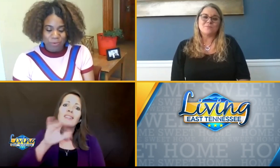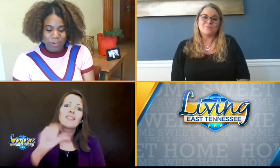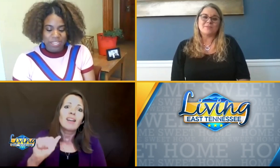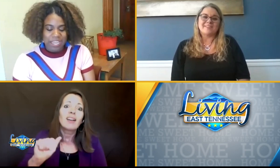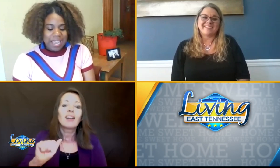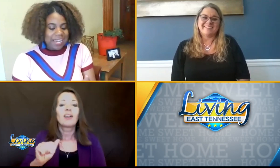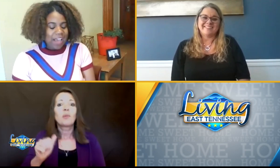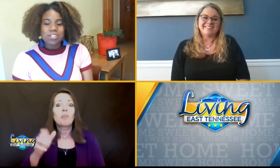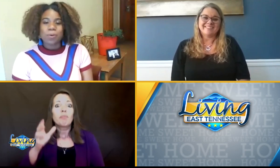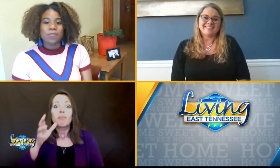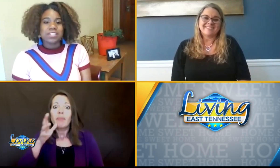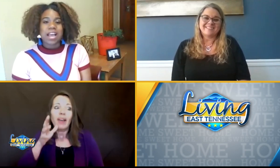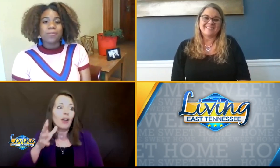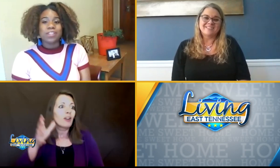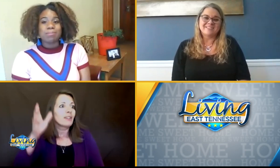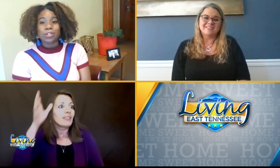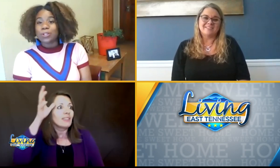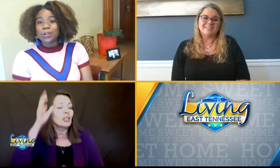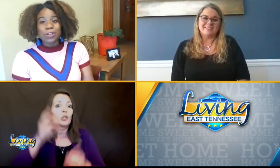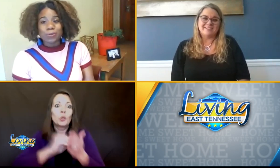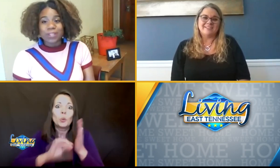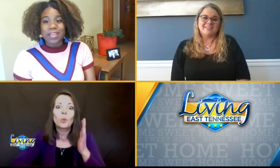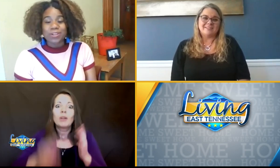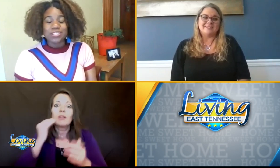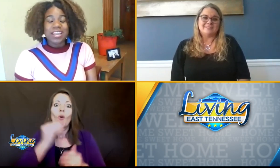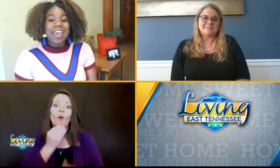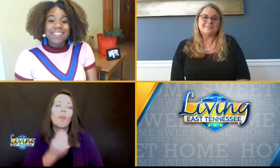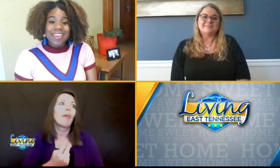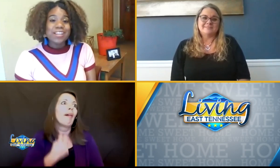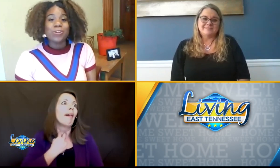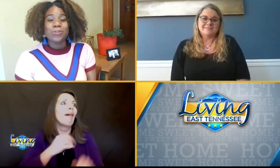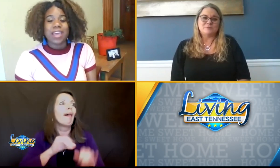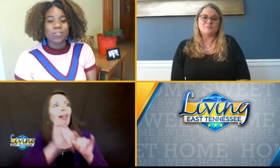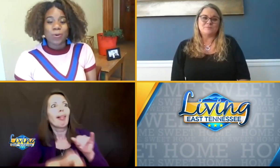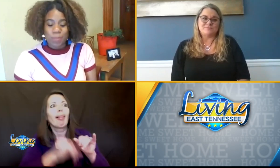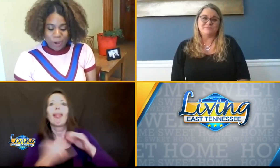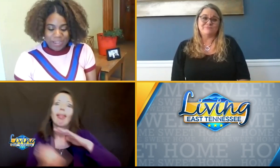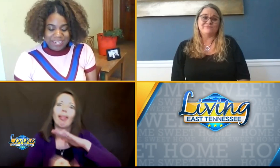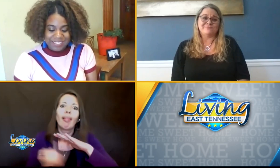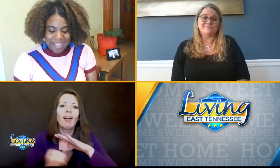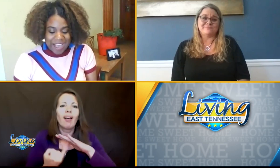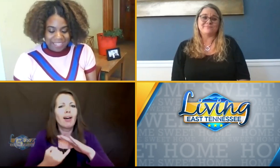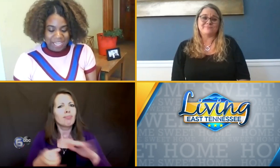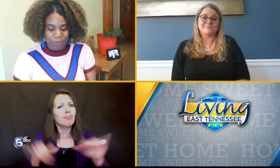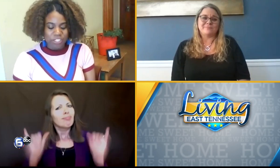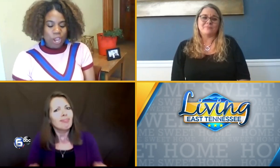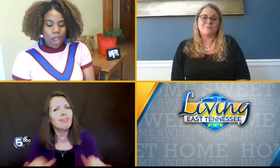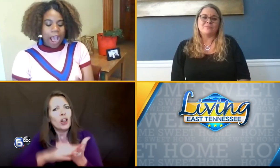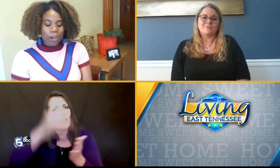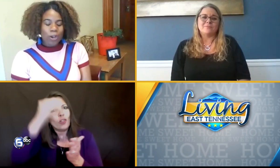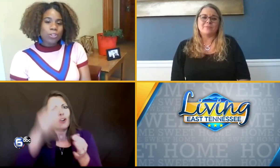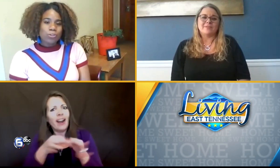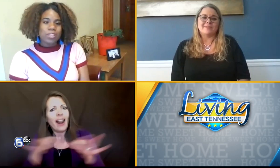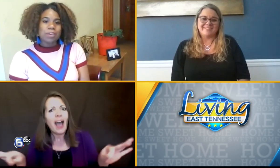AT THE TENNESSEE SCHOOL FOR DEAF AND ACROSS THE STATE. JESSICA, PARENTS ARE AT HOME,